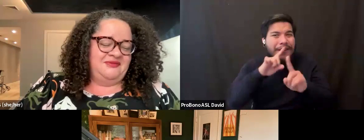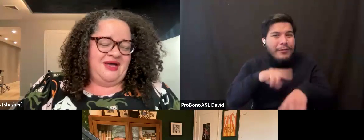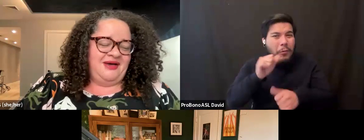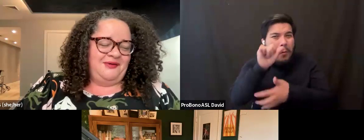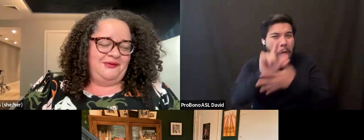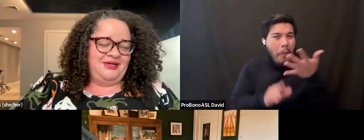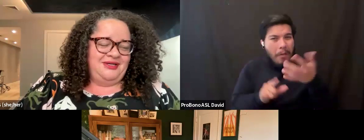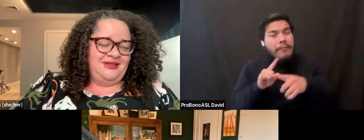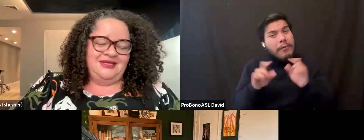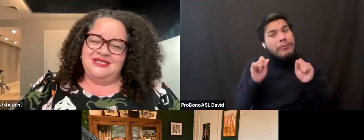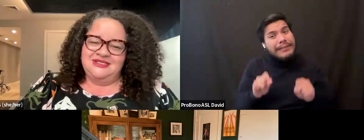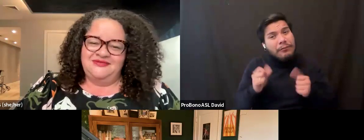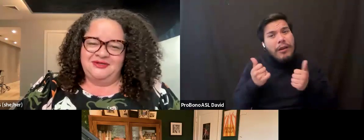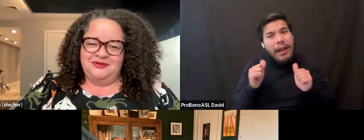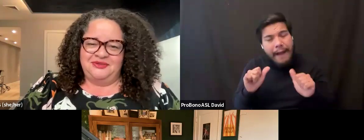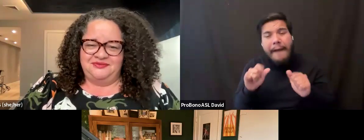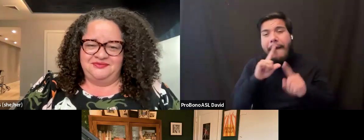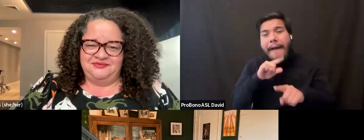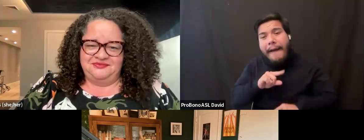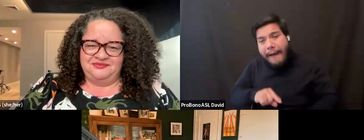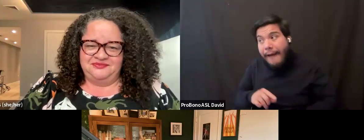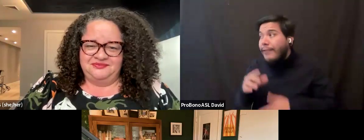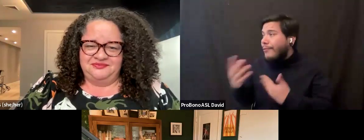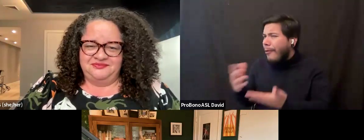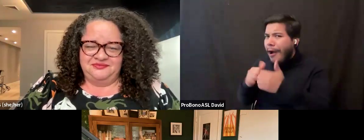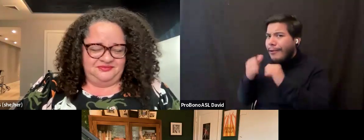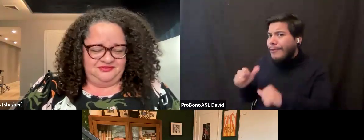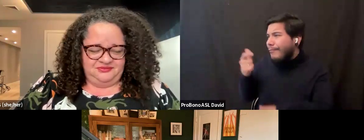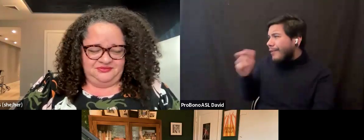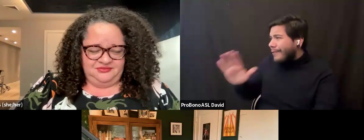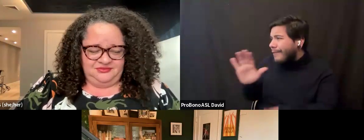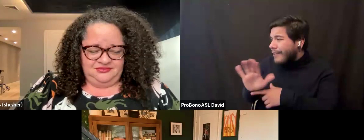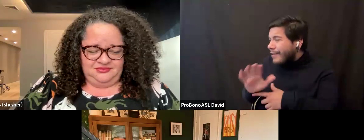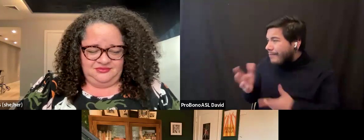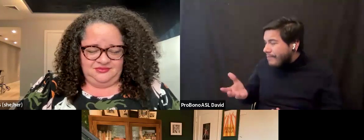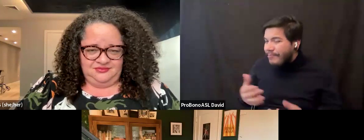tell them how they can see this film. So starting tomorrow,